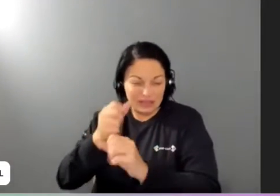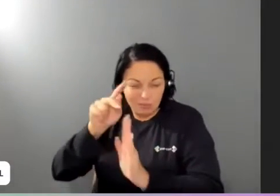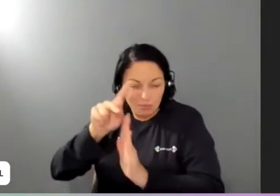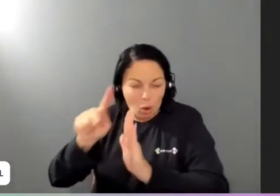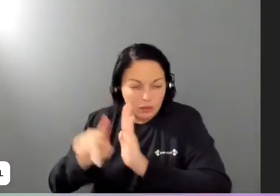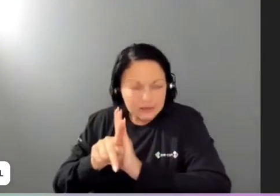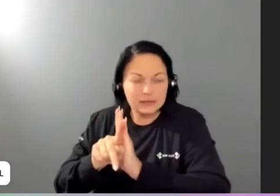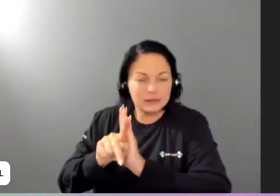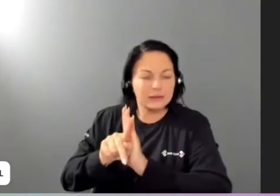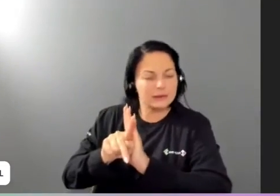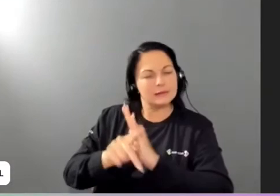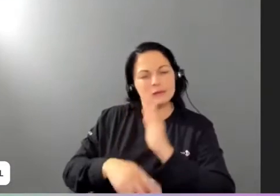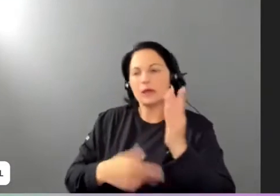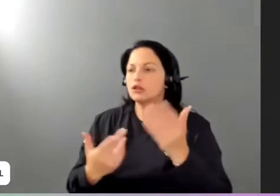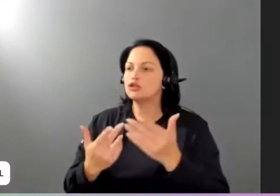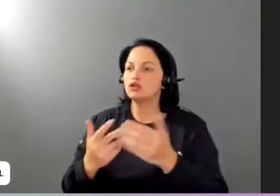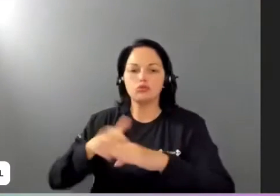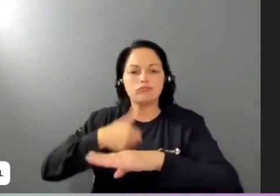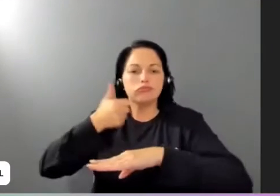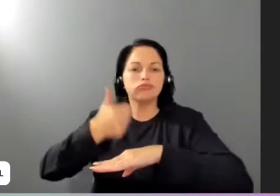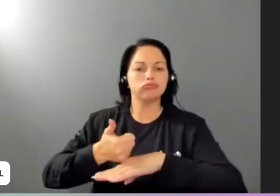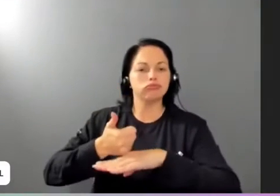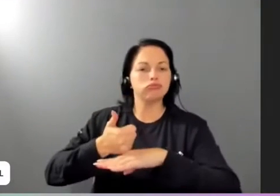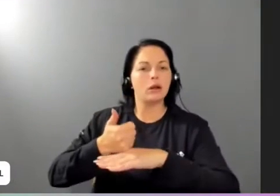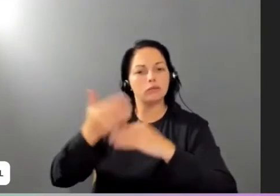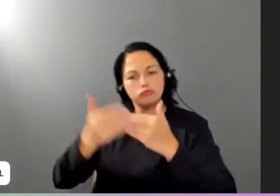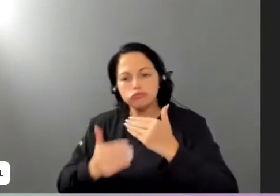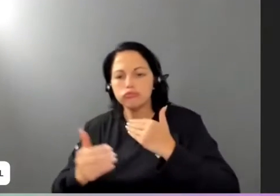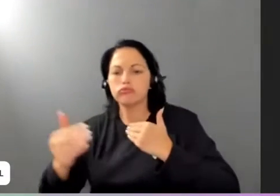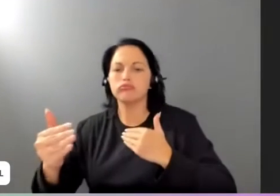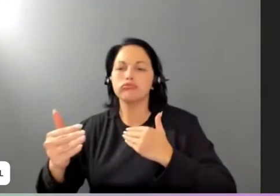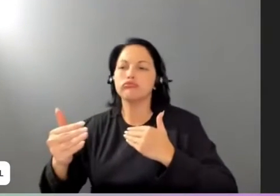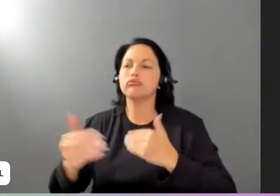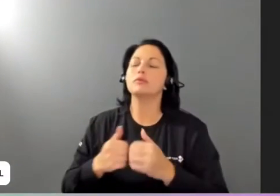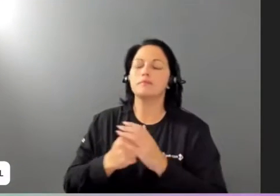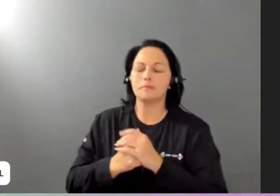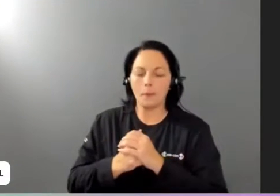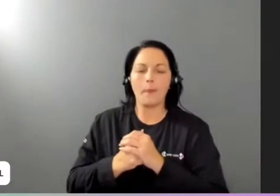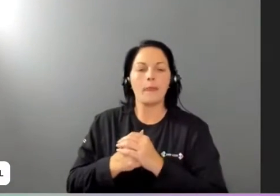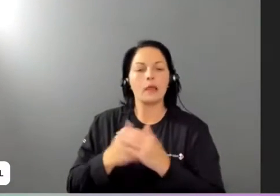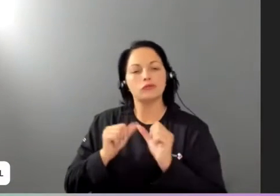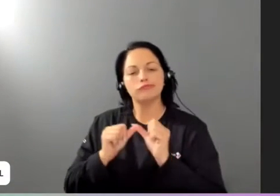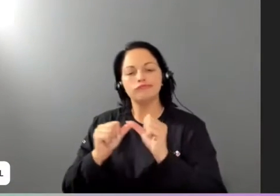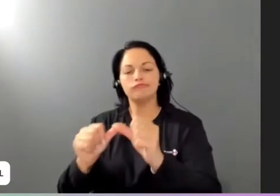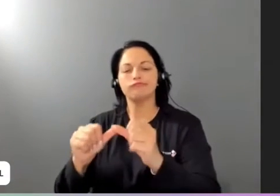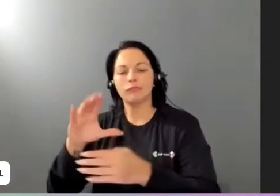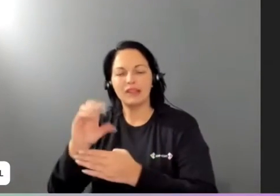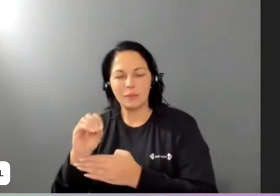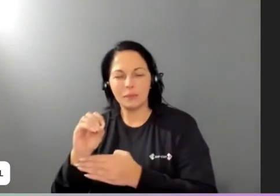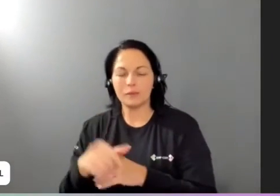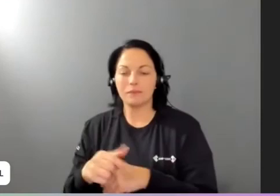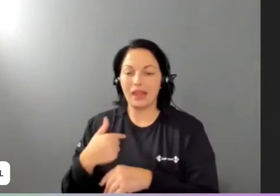accessibility, and transformational way. a Creating actual policies around accessibility and governance systems to implement those policies, as a